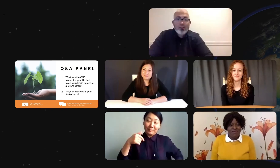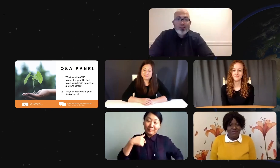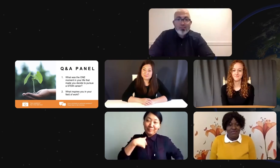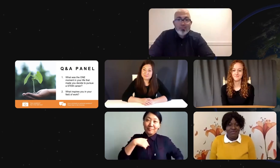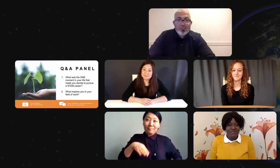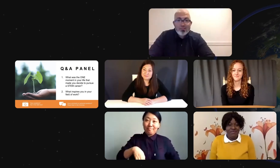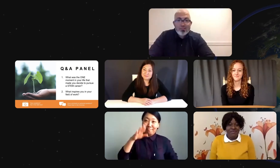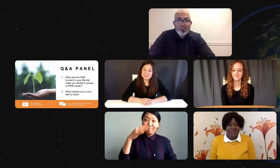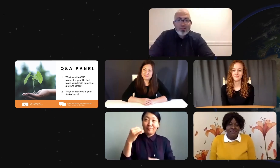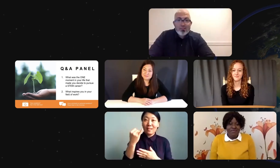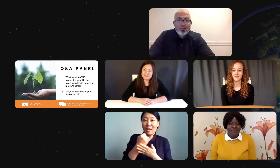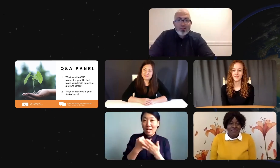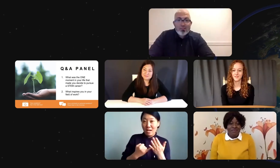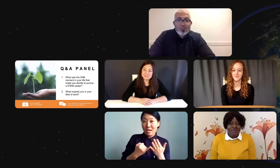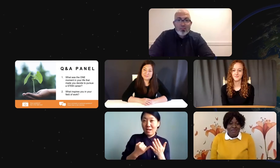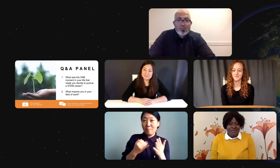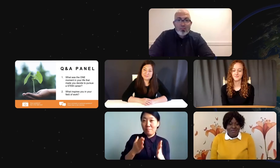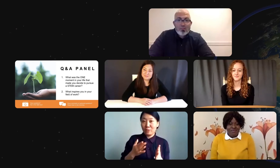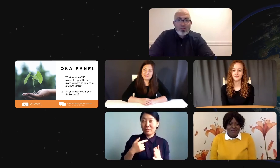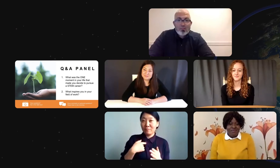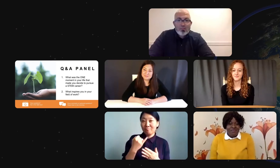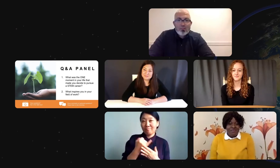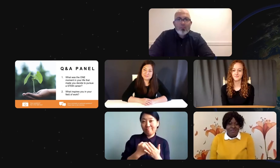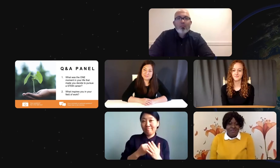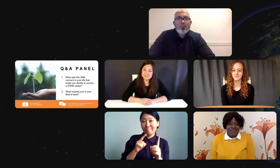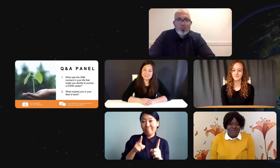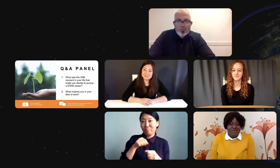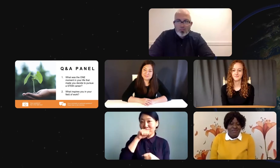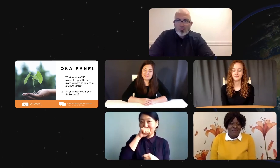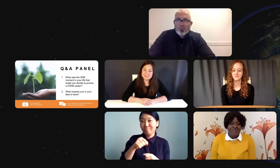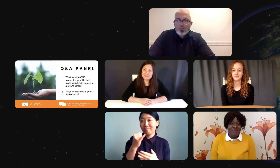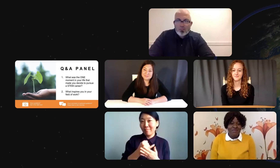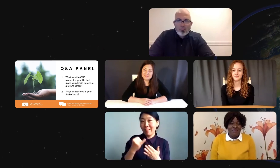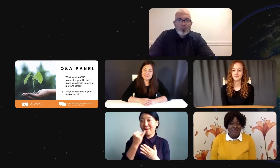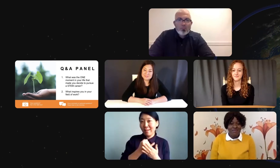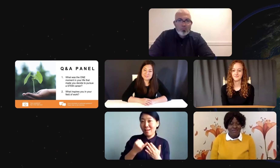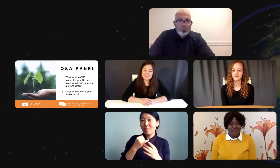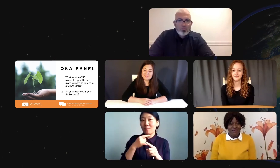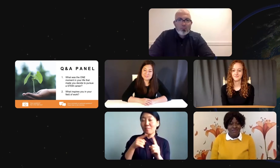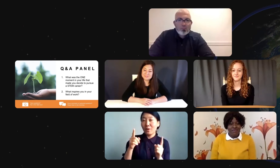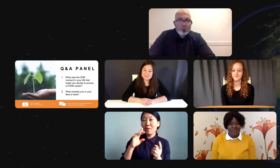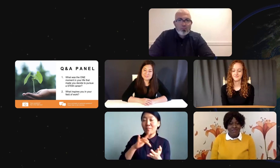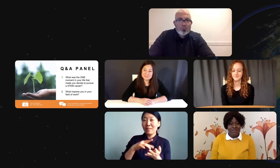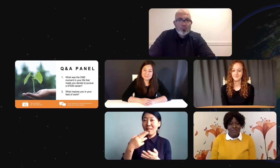I grew up as an artist. I loved art.